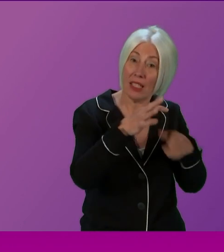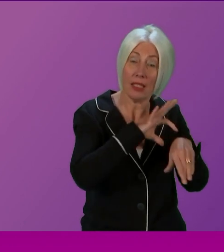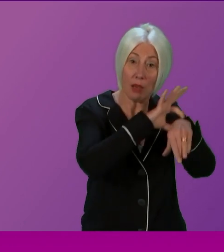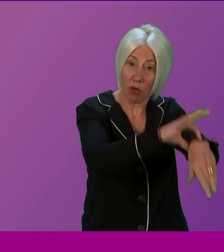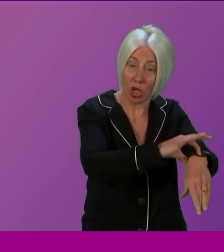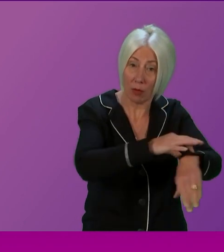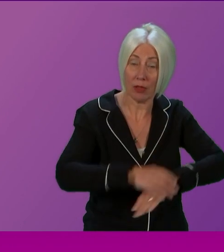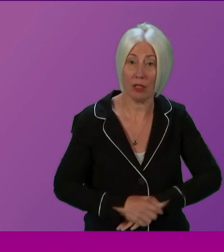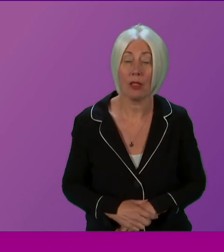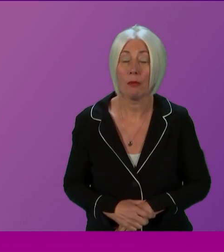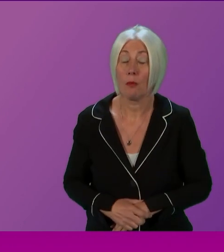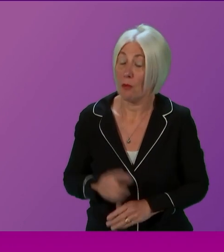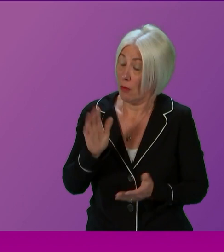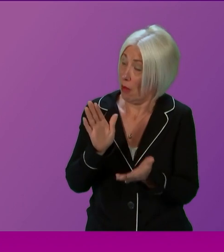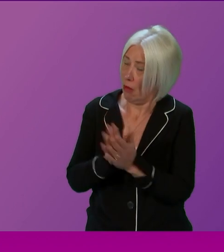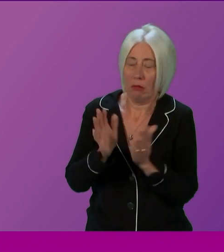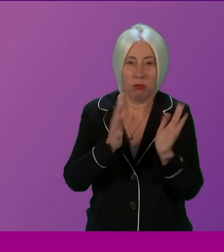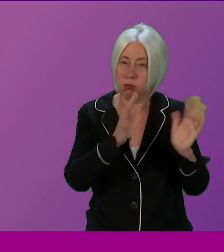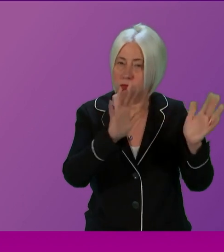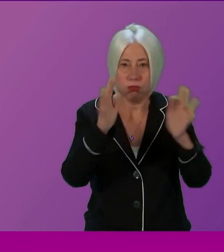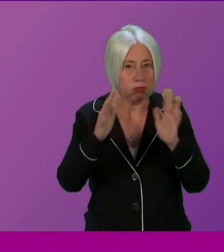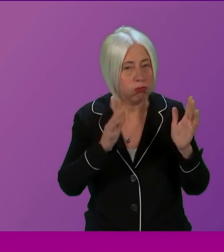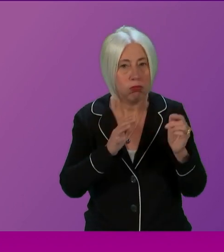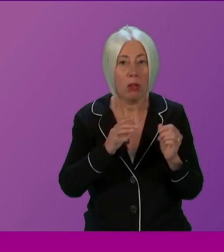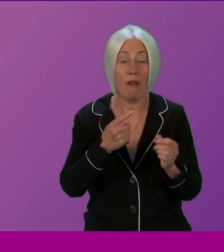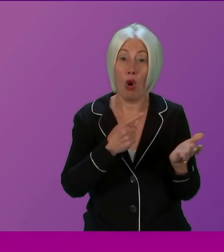I certainly applaud the work that is being done by River Clyde Homes. The